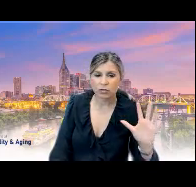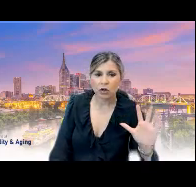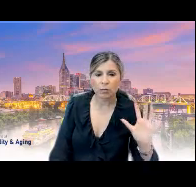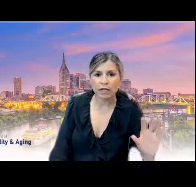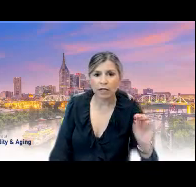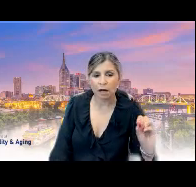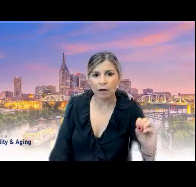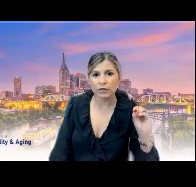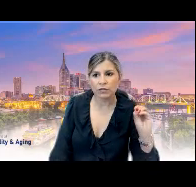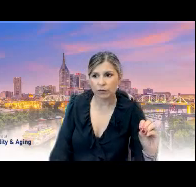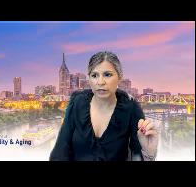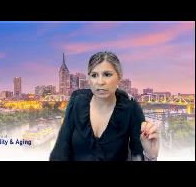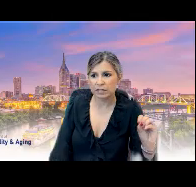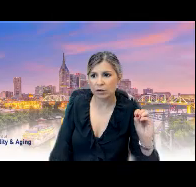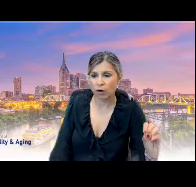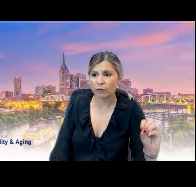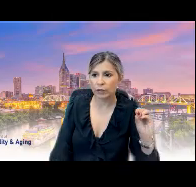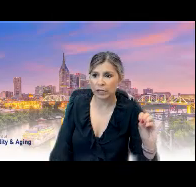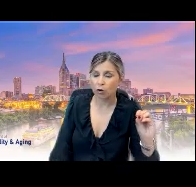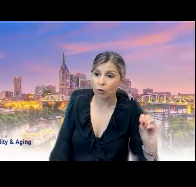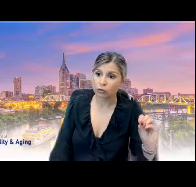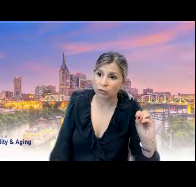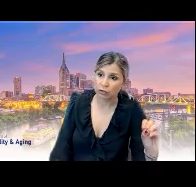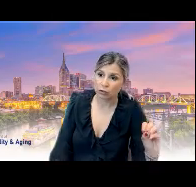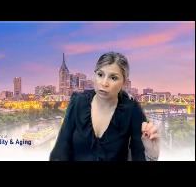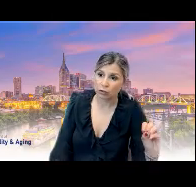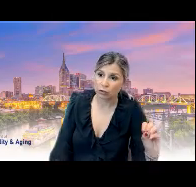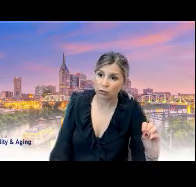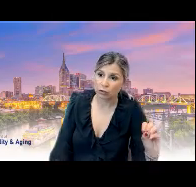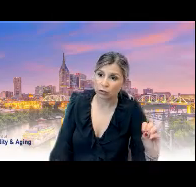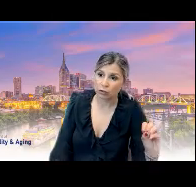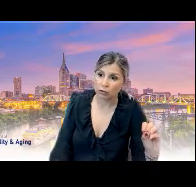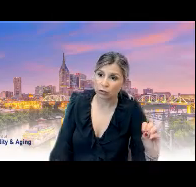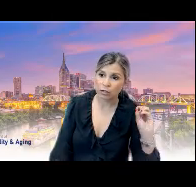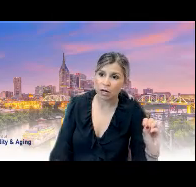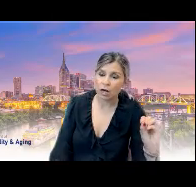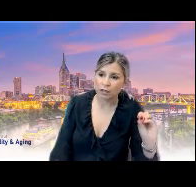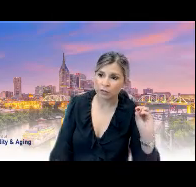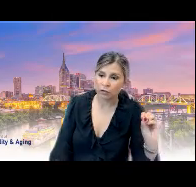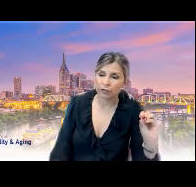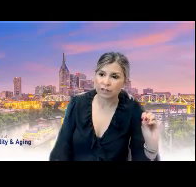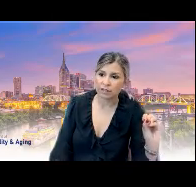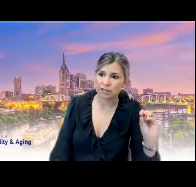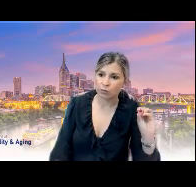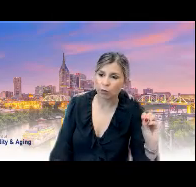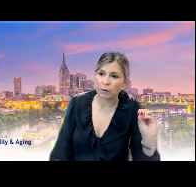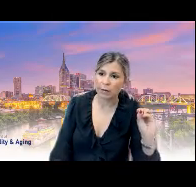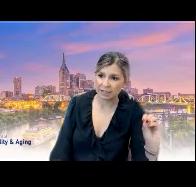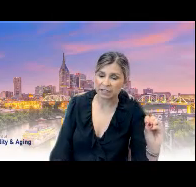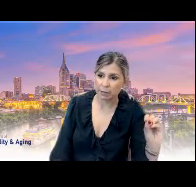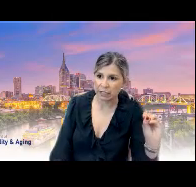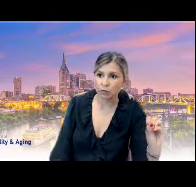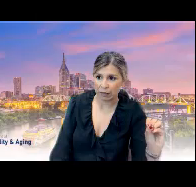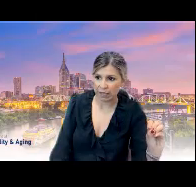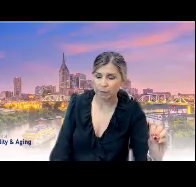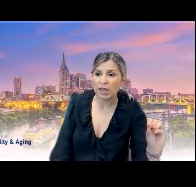So many of the services that are offered in our older adults area are not services where we pay somebody to run them.